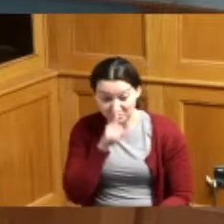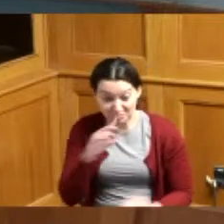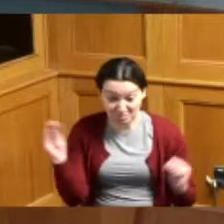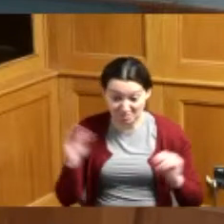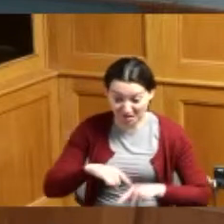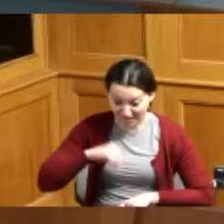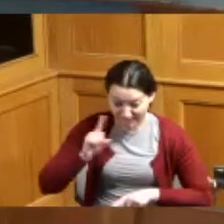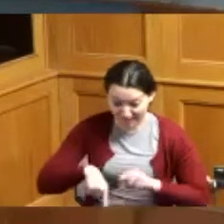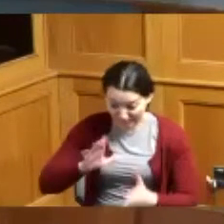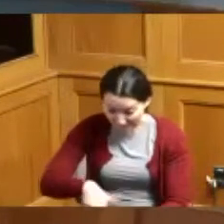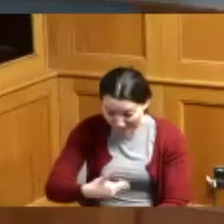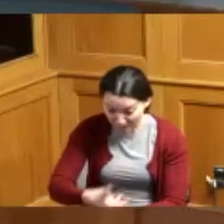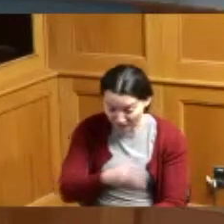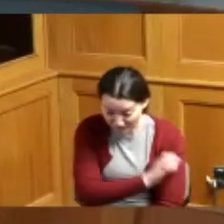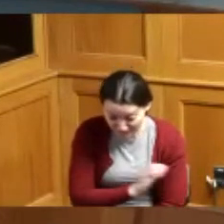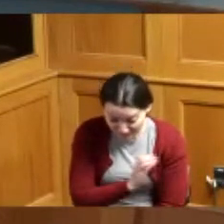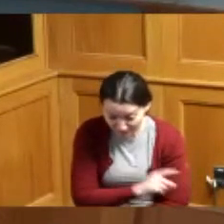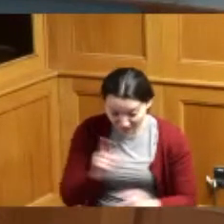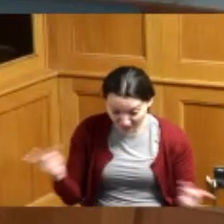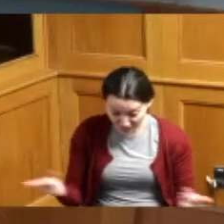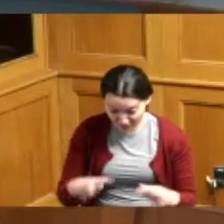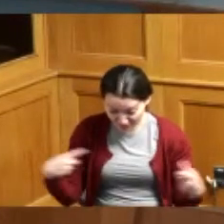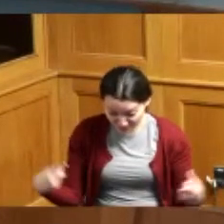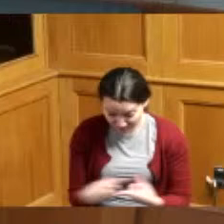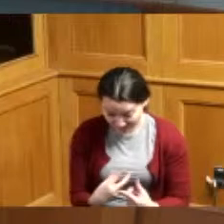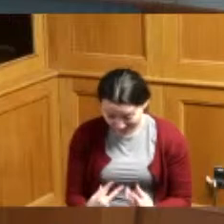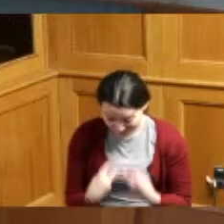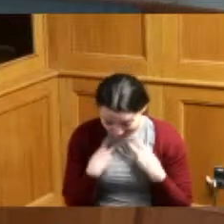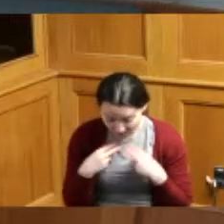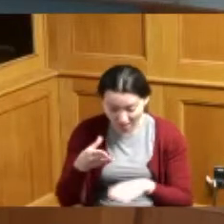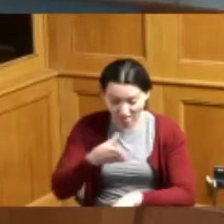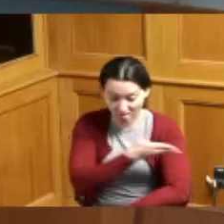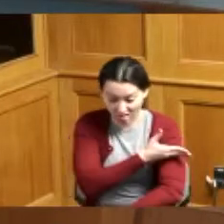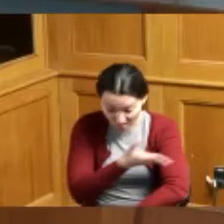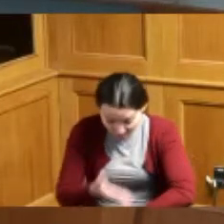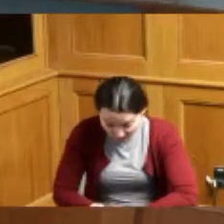able to get to the clinic appointment or whatever they regress and then we end up more counseling